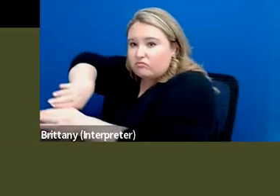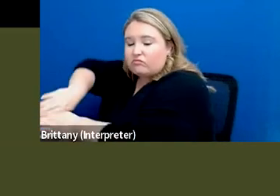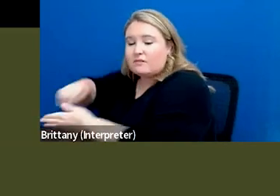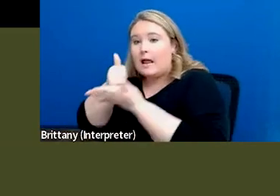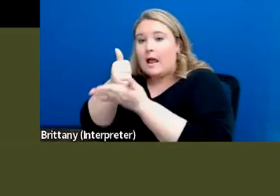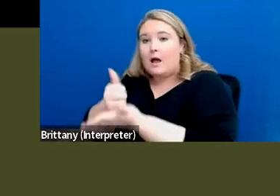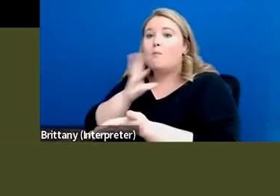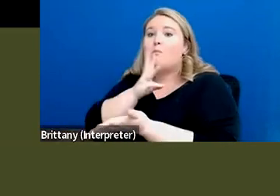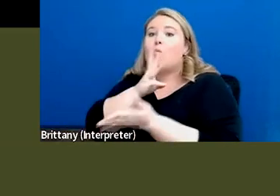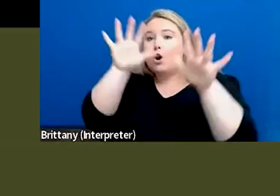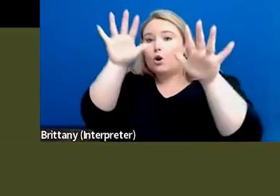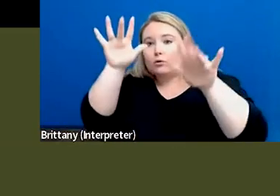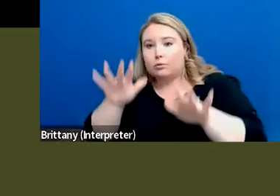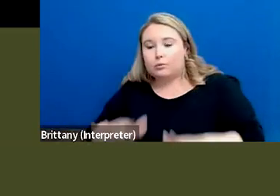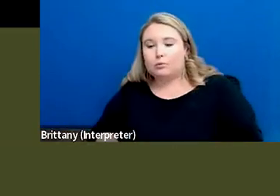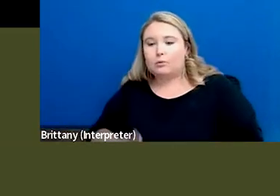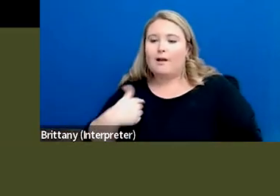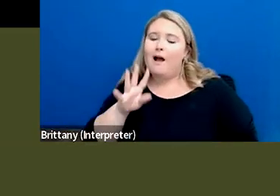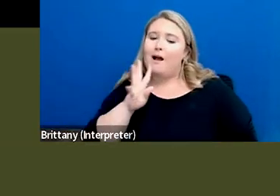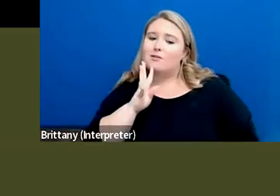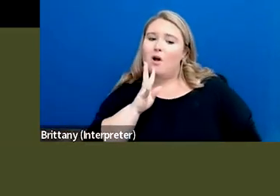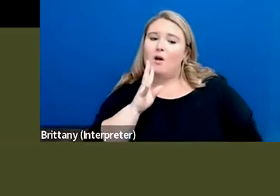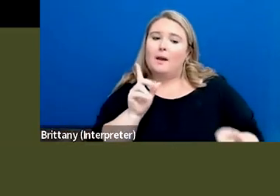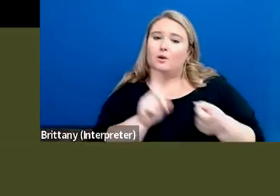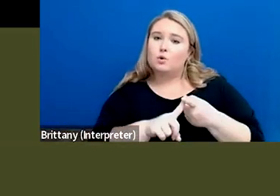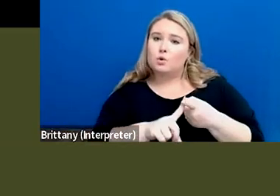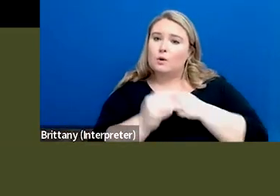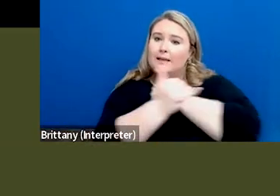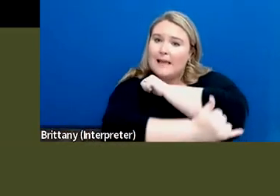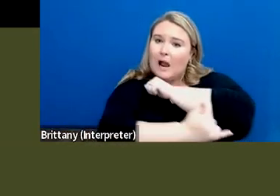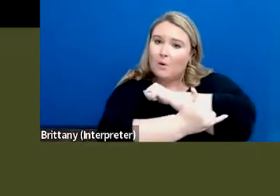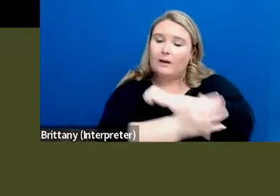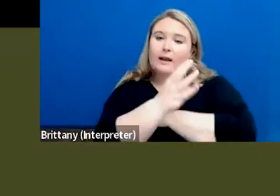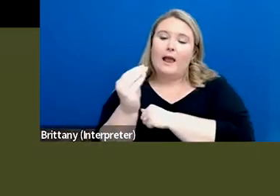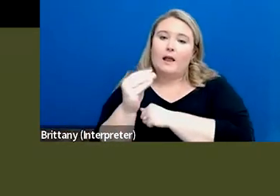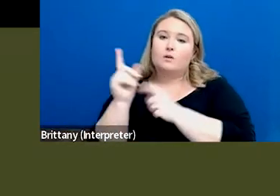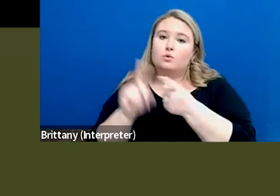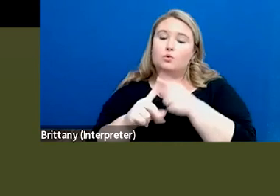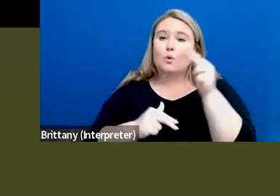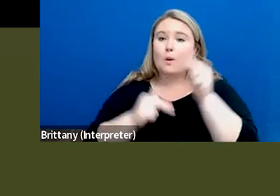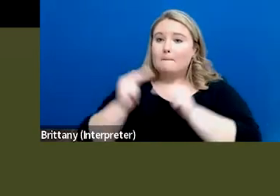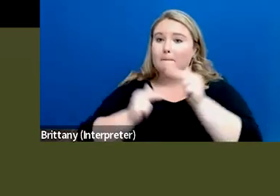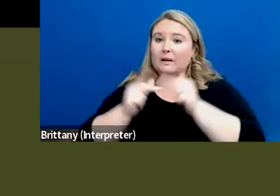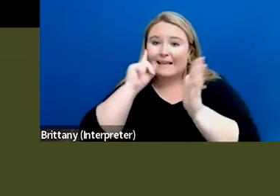And I spoke about this to the county and to the building code inspectors and the Section Eight Office,